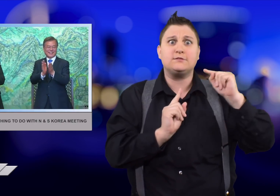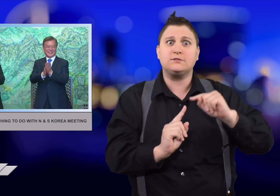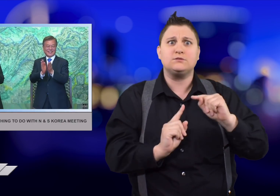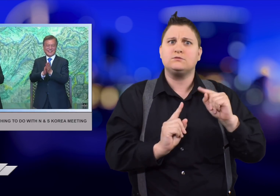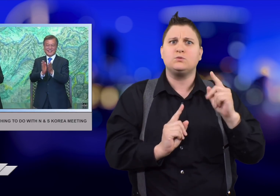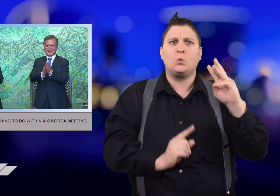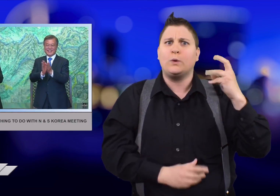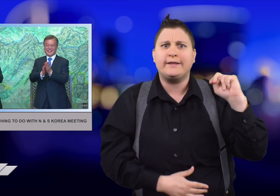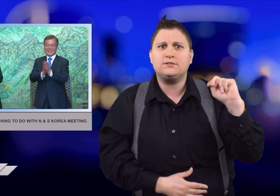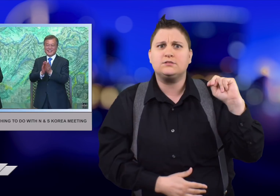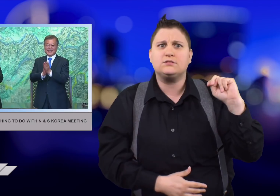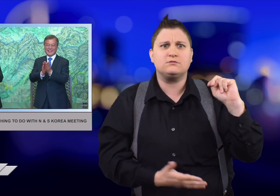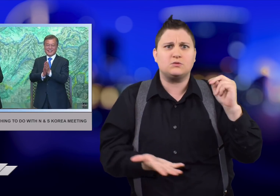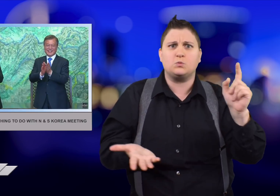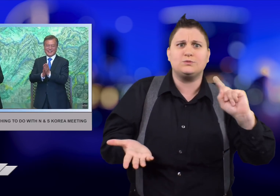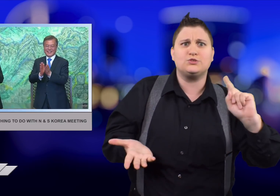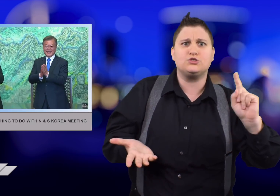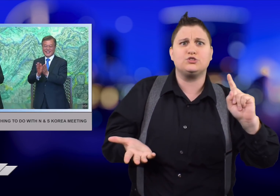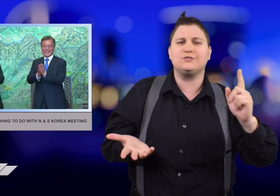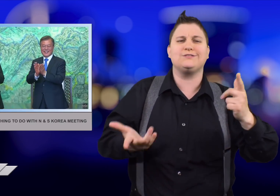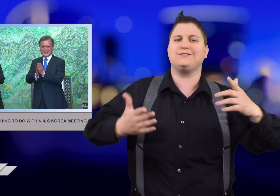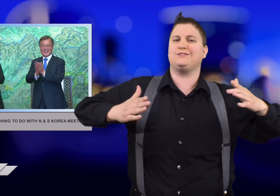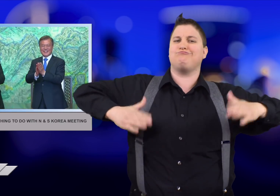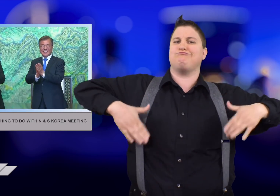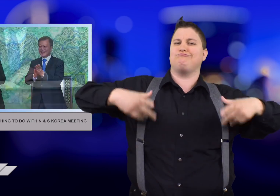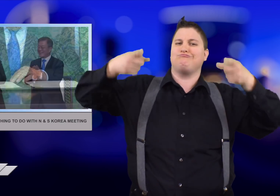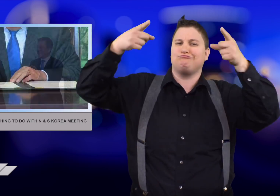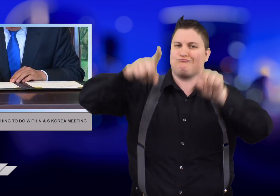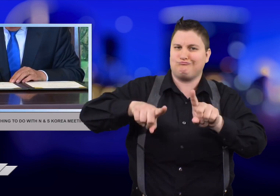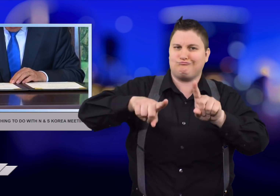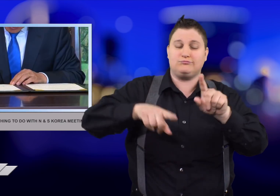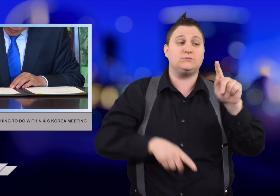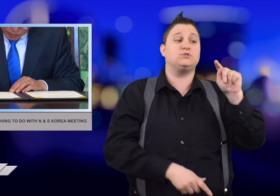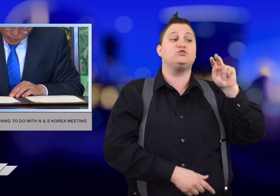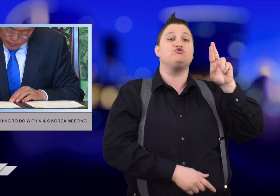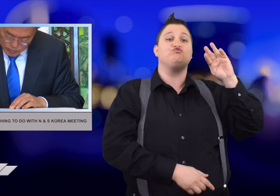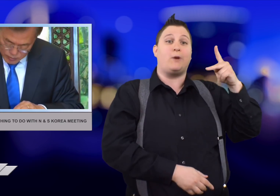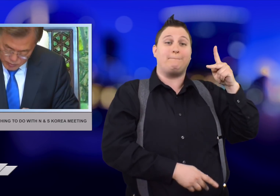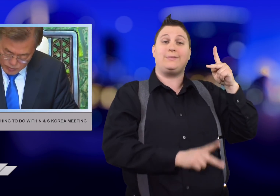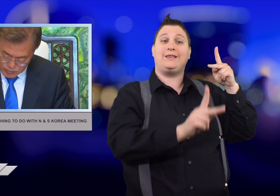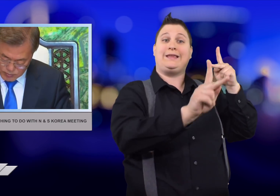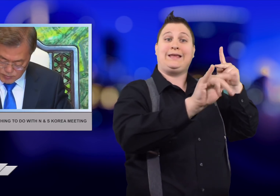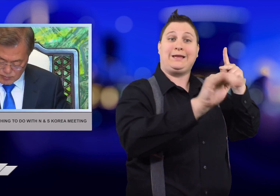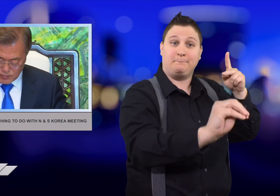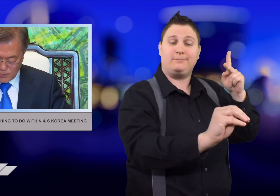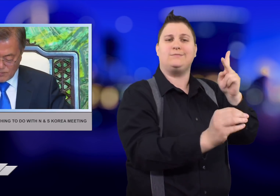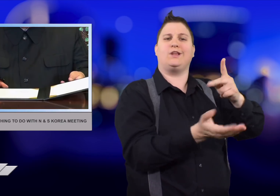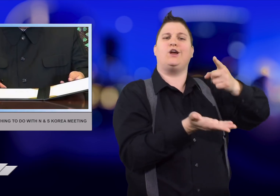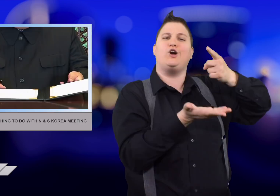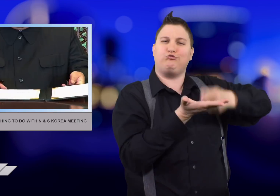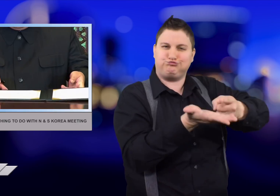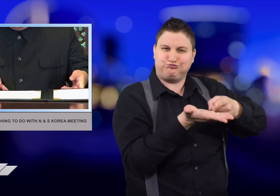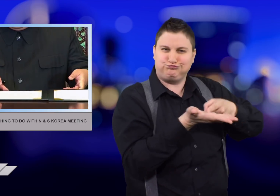The date and time set for a meeting between Trump and Kim will be determined once an agreed-upon